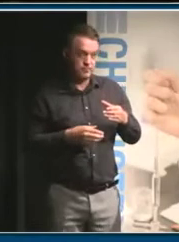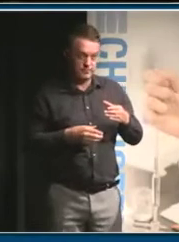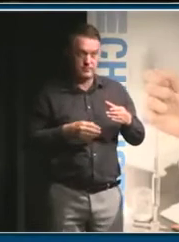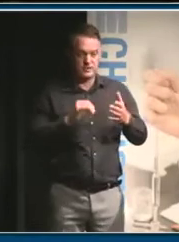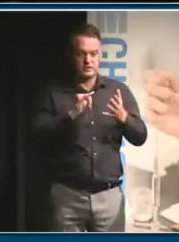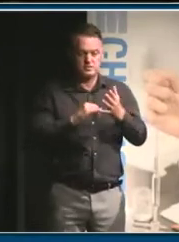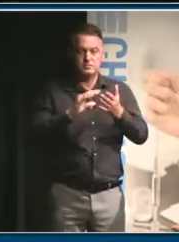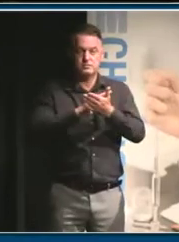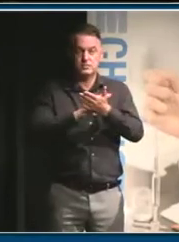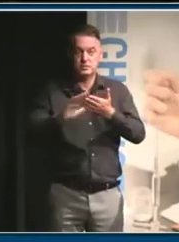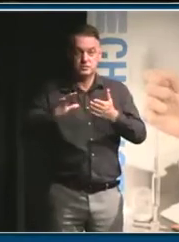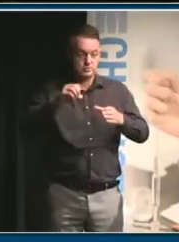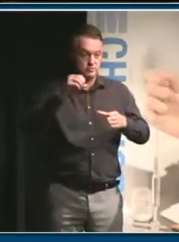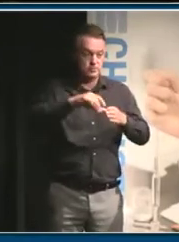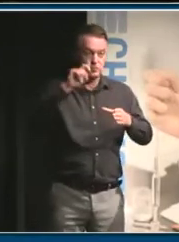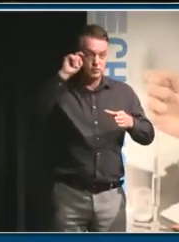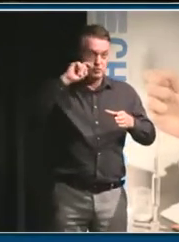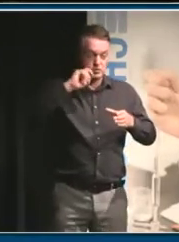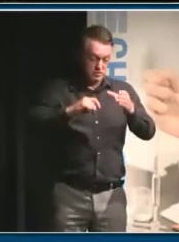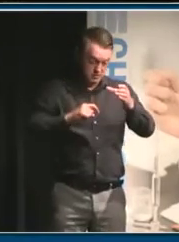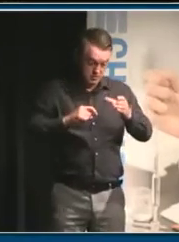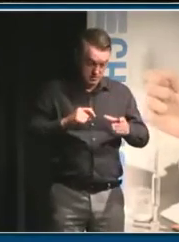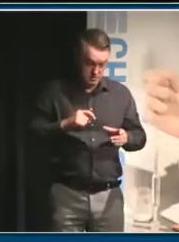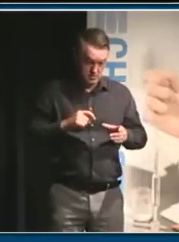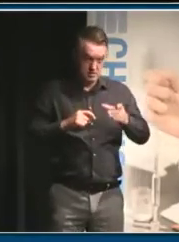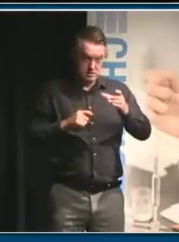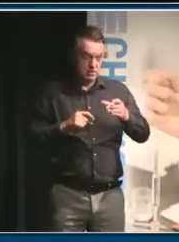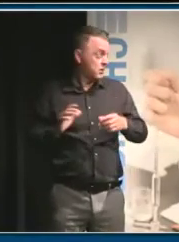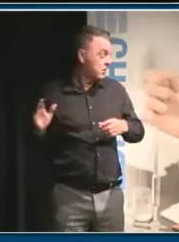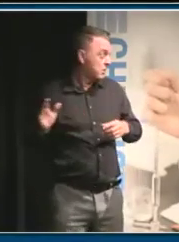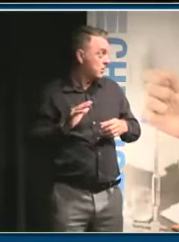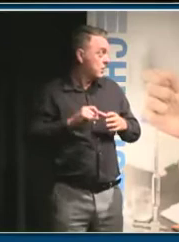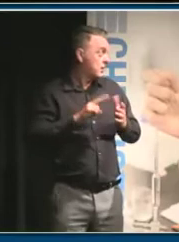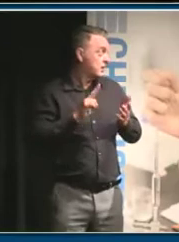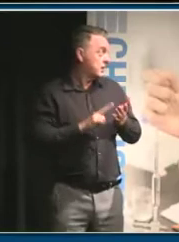hydroxide and water and you dip the can in it you'll find every can is actually a plastic bag